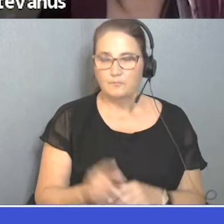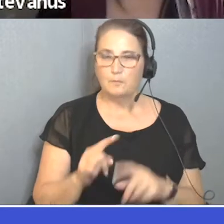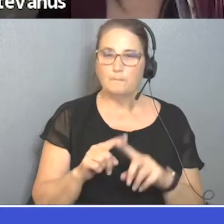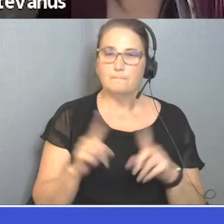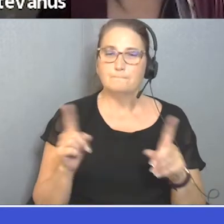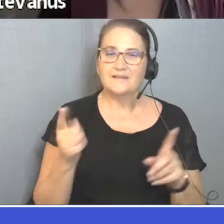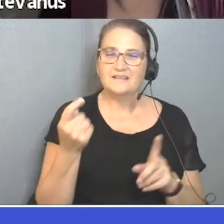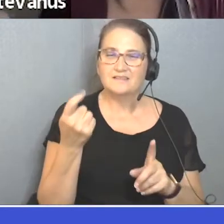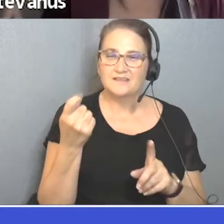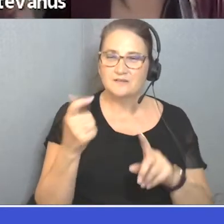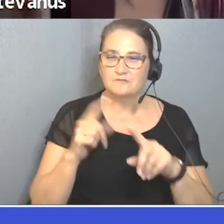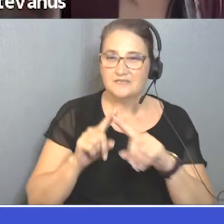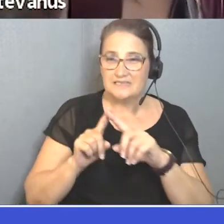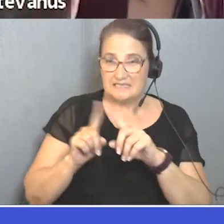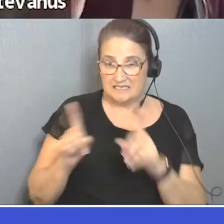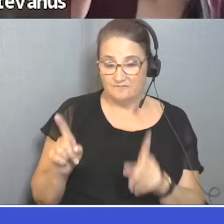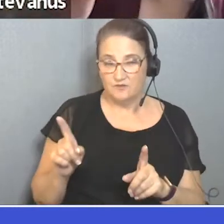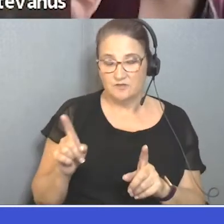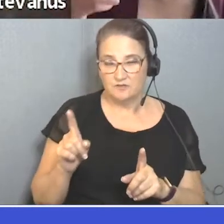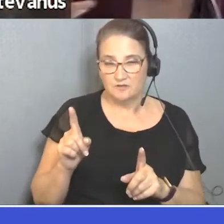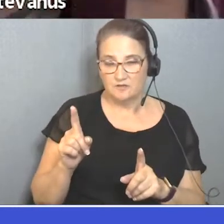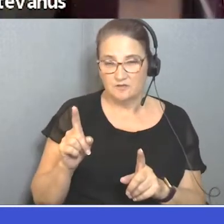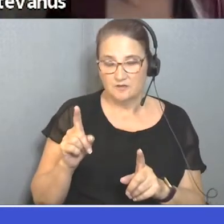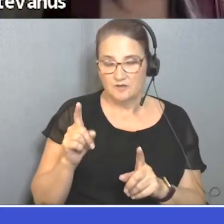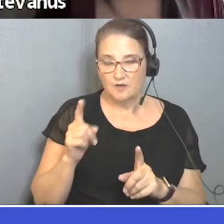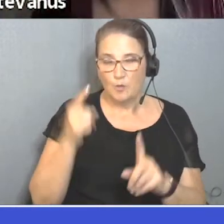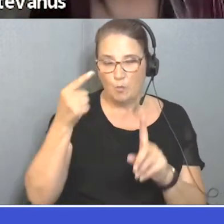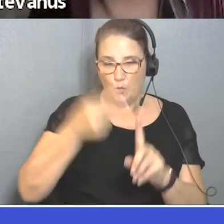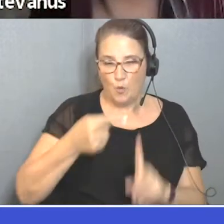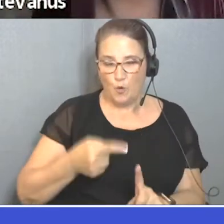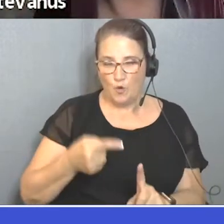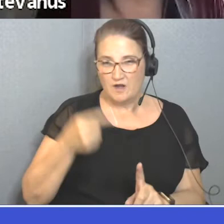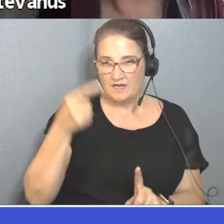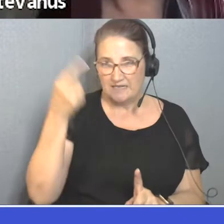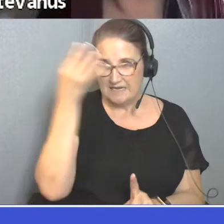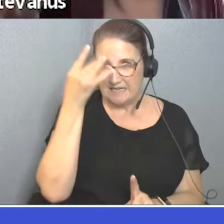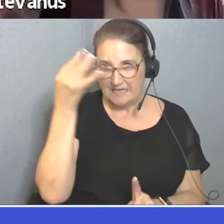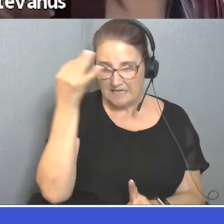slightly different points to think about.